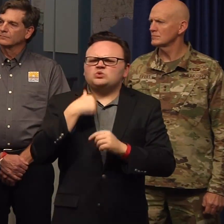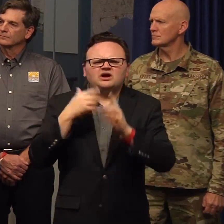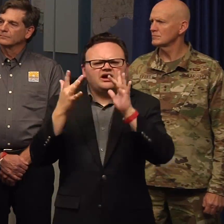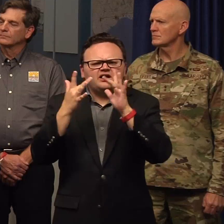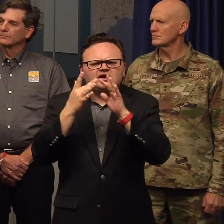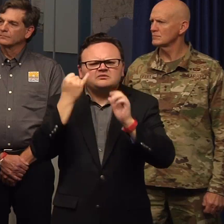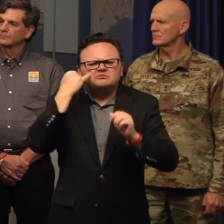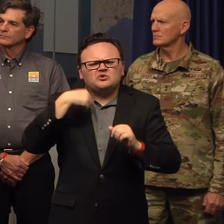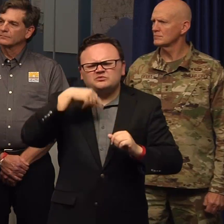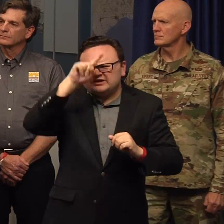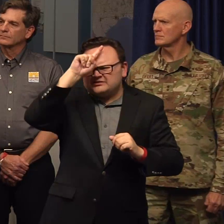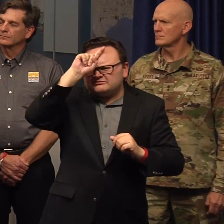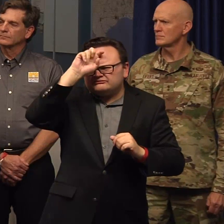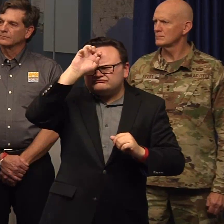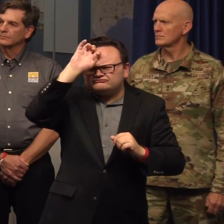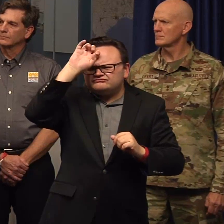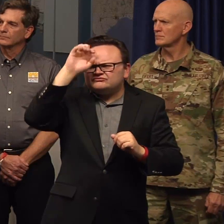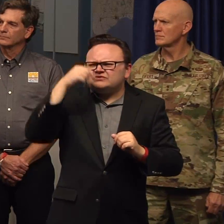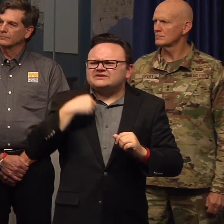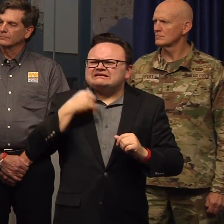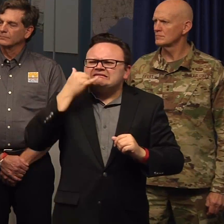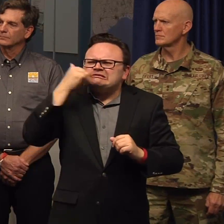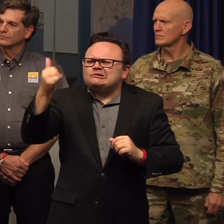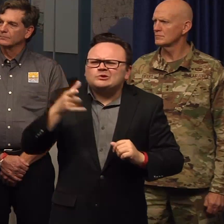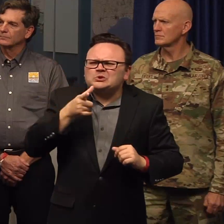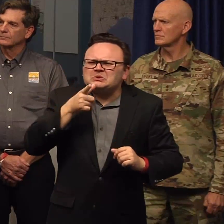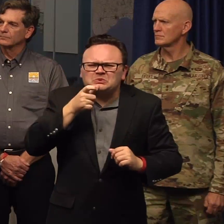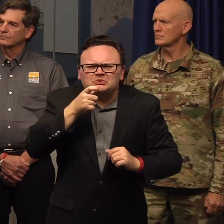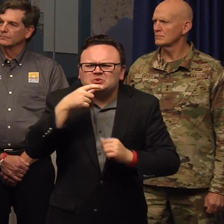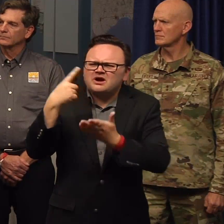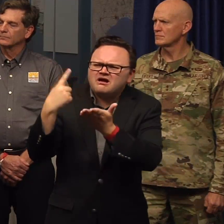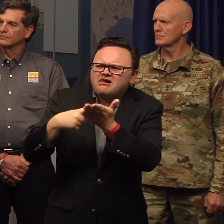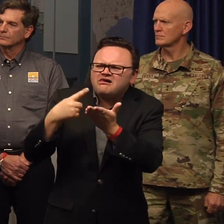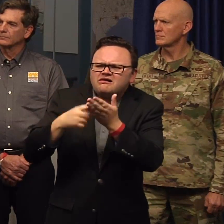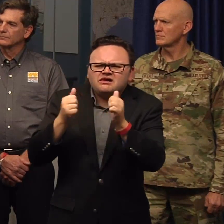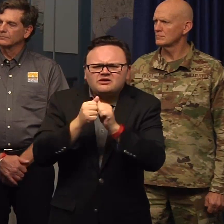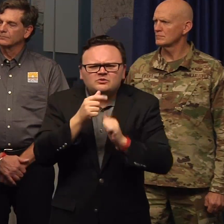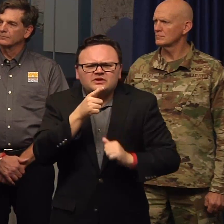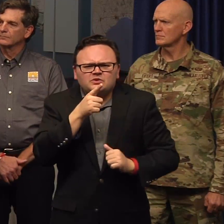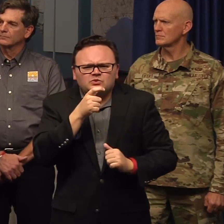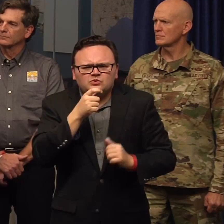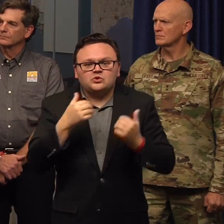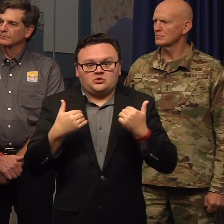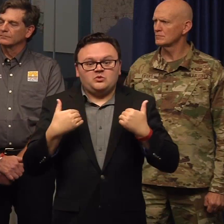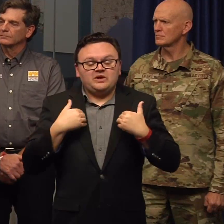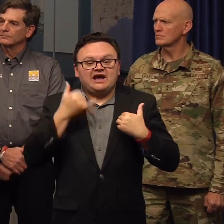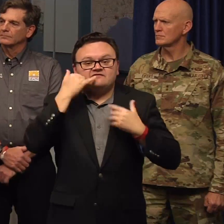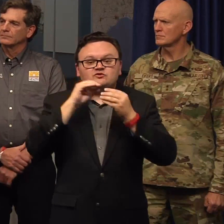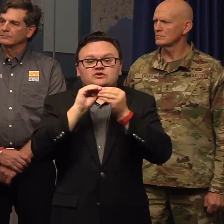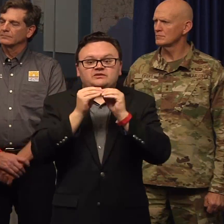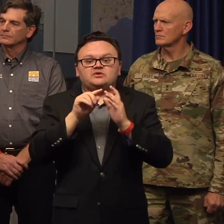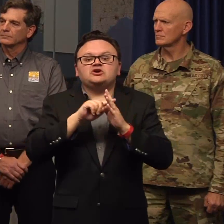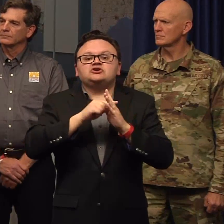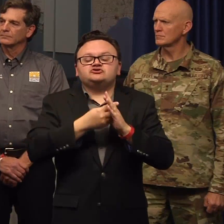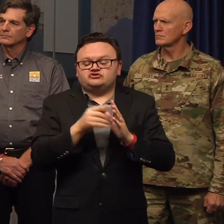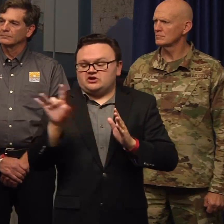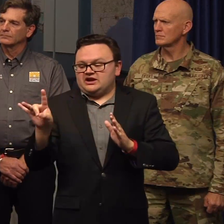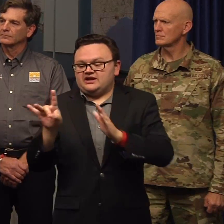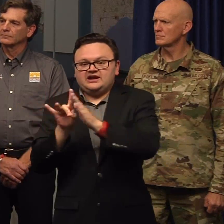LOOKING AT A LOT OF COSTS ASSOCIATED WITH THIS RESPONSE. THEY'RE LOOKING AT DECLINING TAX REVENUE BECAUSE OF THE DECLINE IN BUSINESS ACTIVITY SO THIS WILL BE I THINK VERY HELPFUL FOR A LOTOF OUR LOCAL